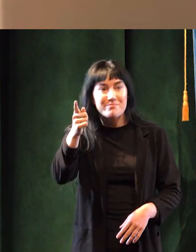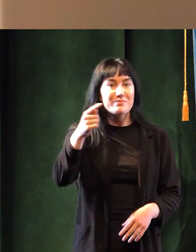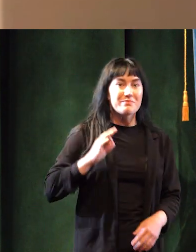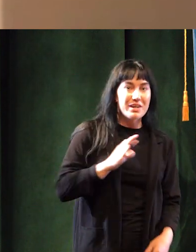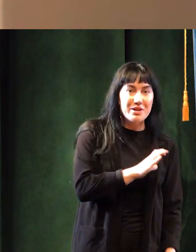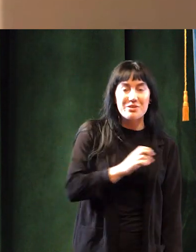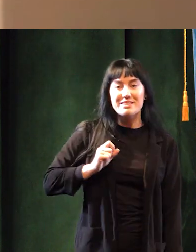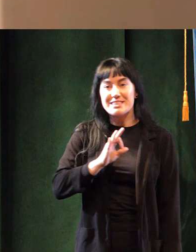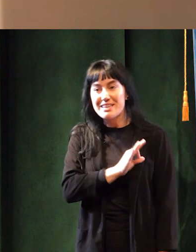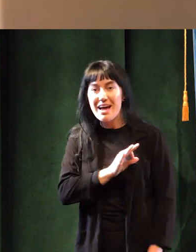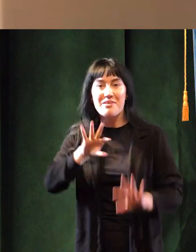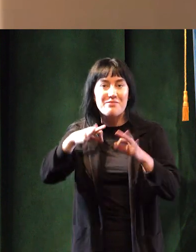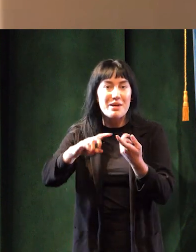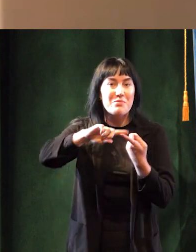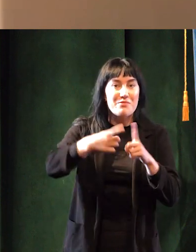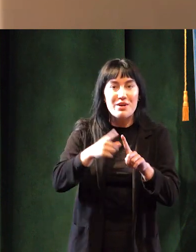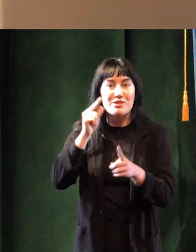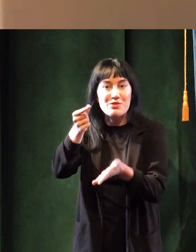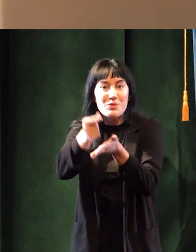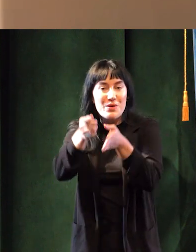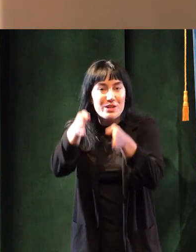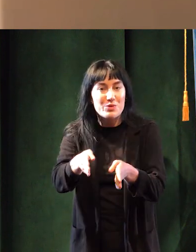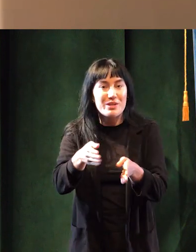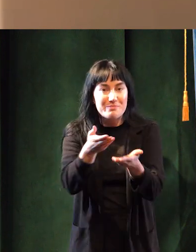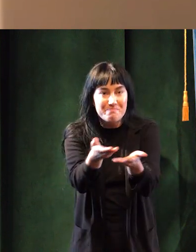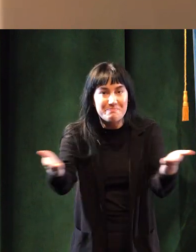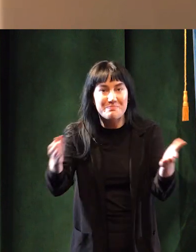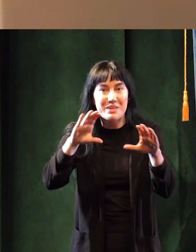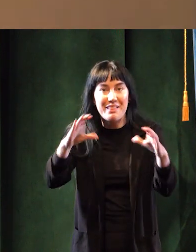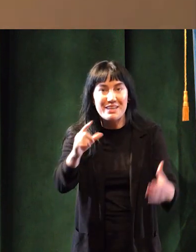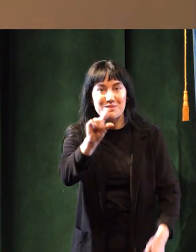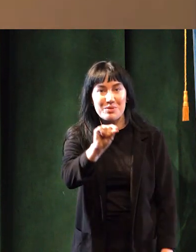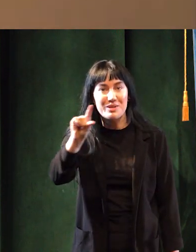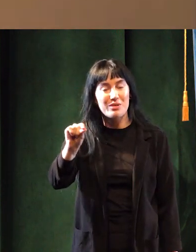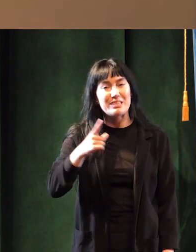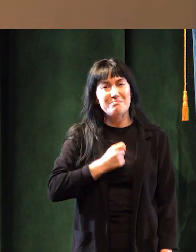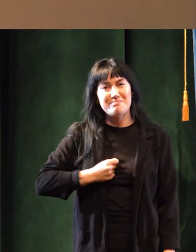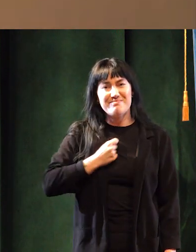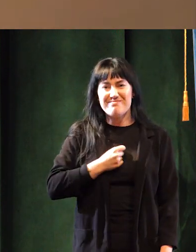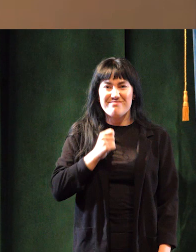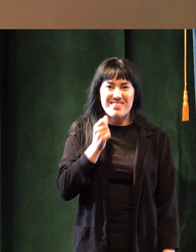graduates but most of all you last 20 20 now I'm really sorry I can't join you in